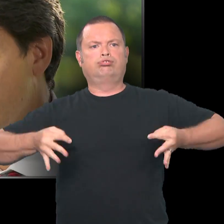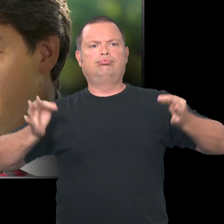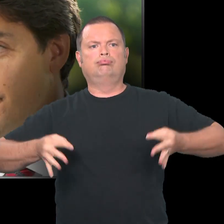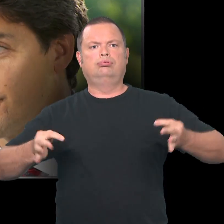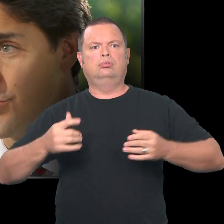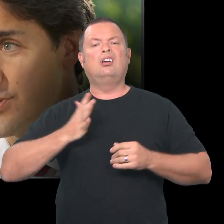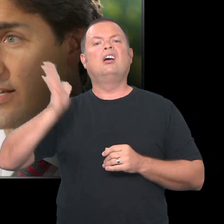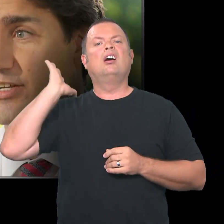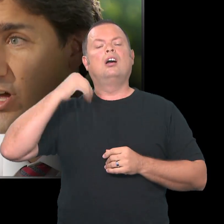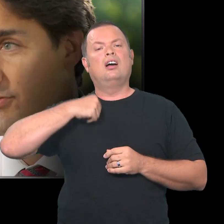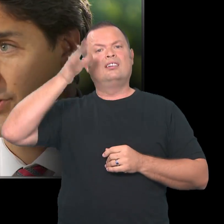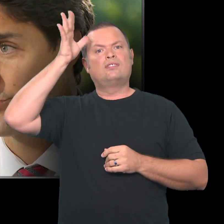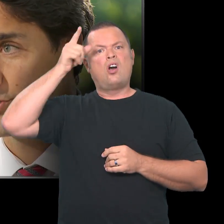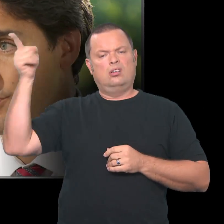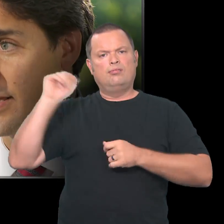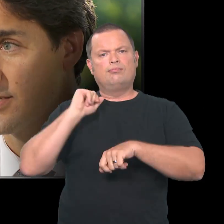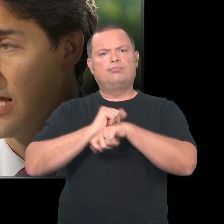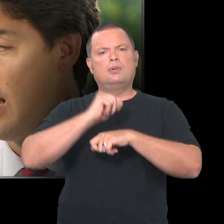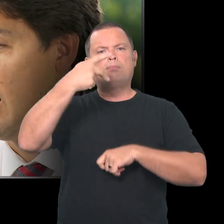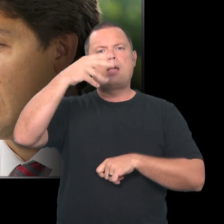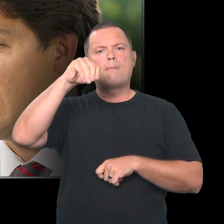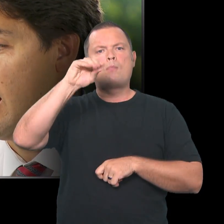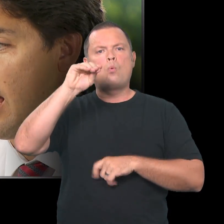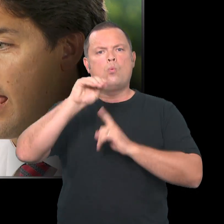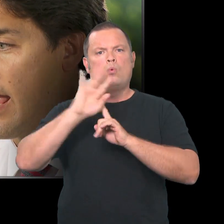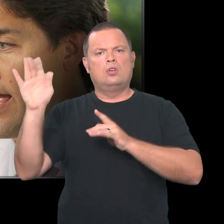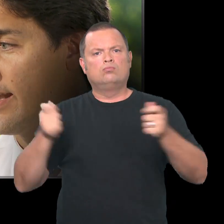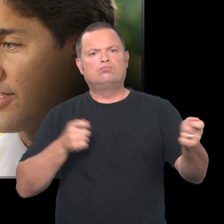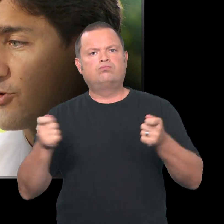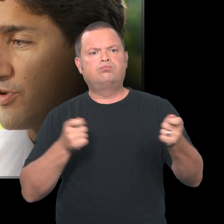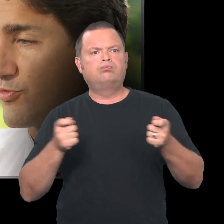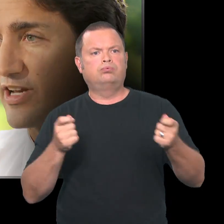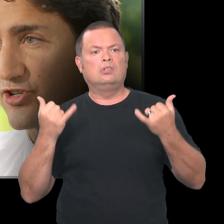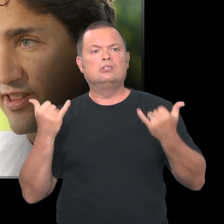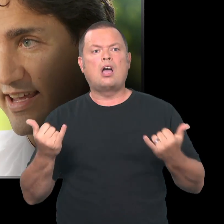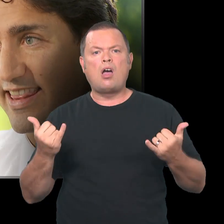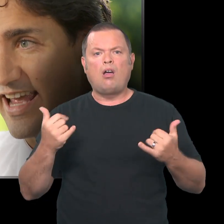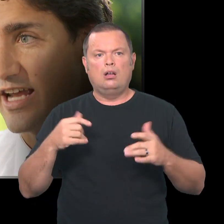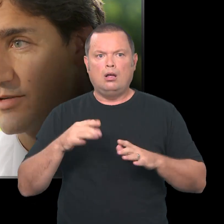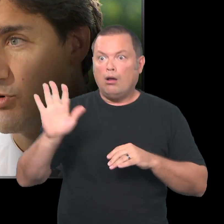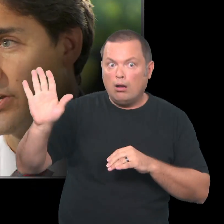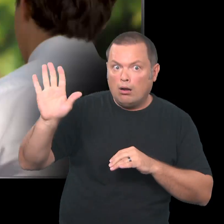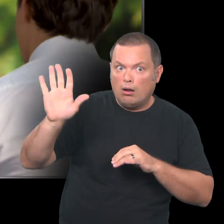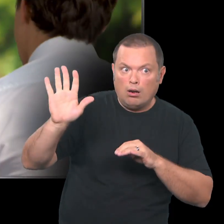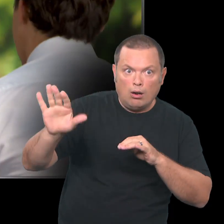Actually, it can be traced as far back as my father, who kicked it off in the first place.